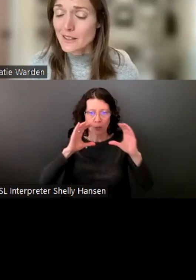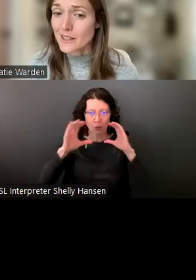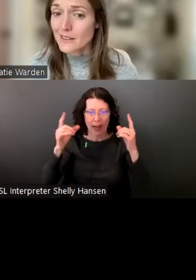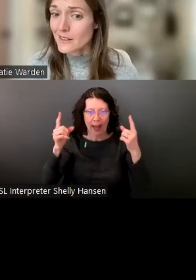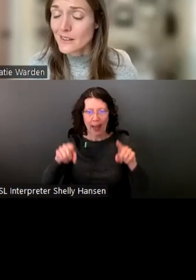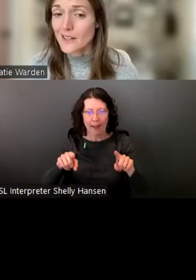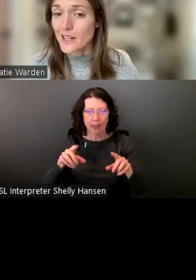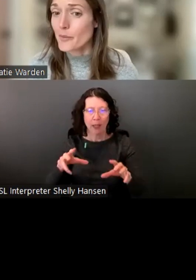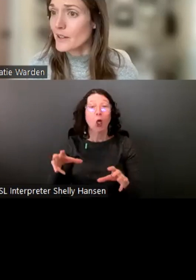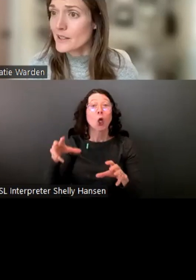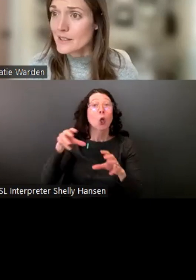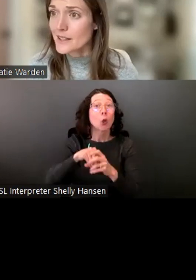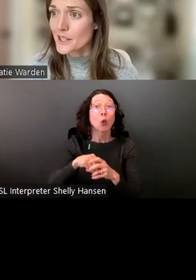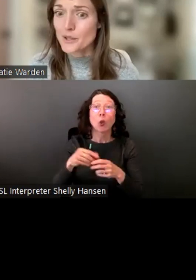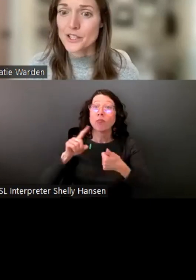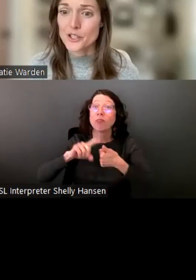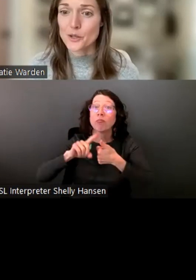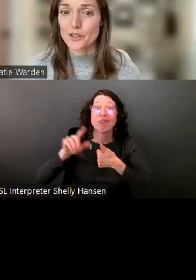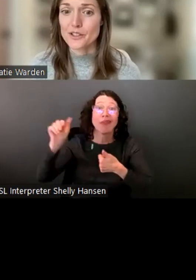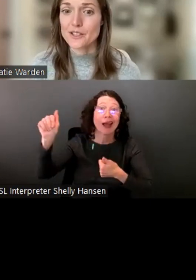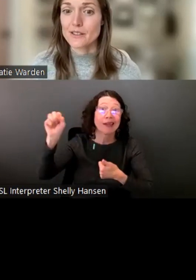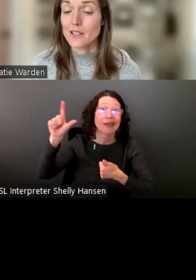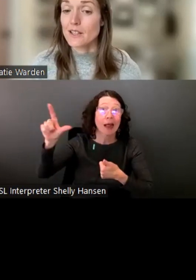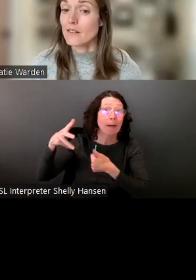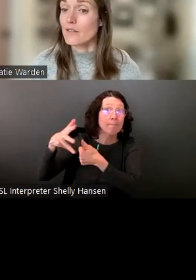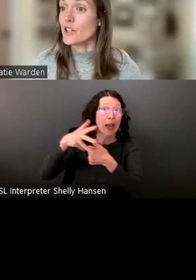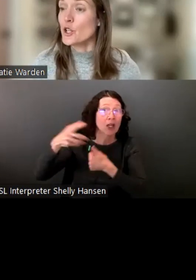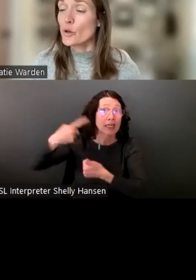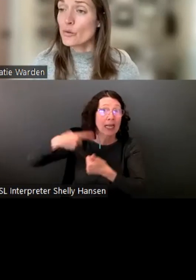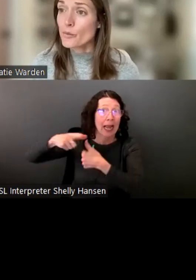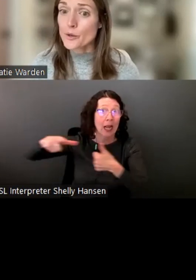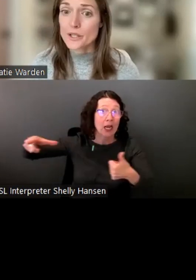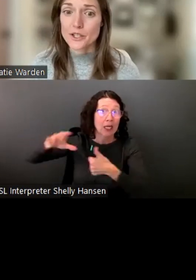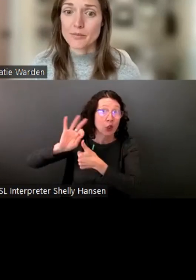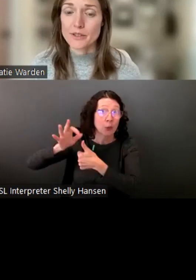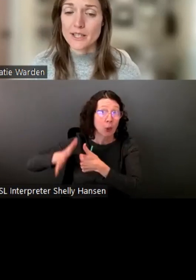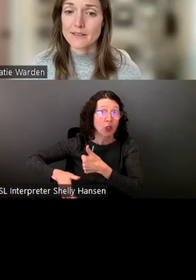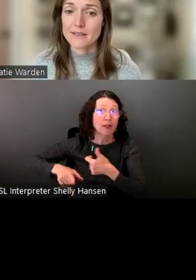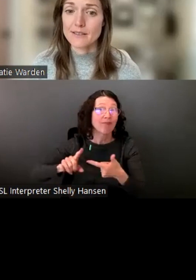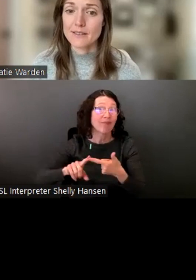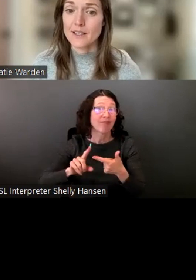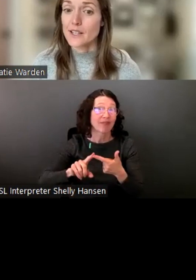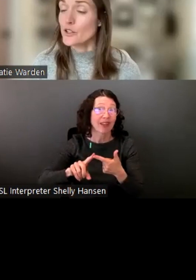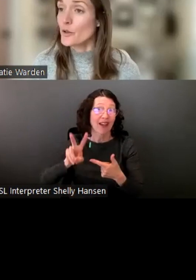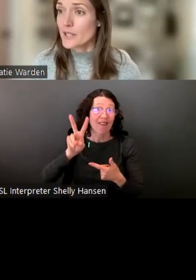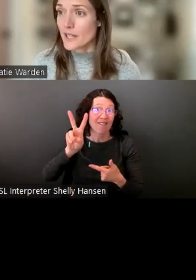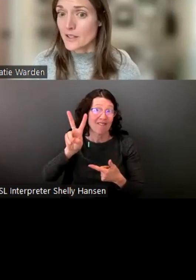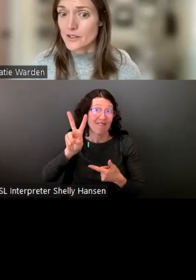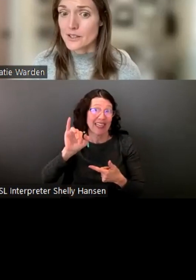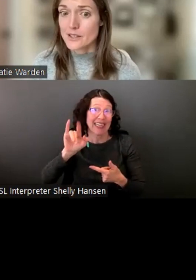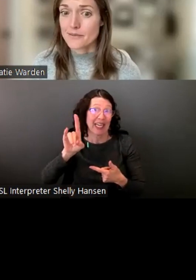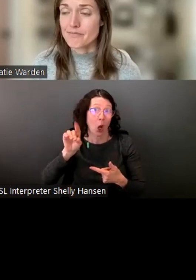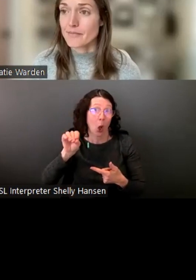like American sign language interpreters, video, remote interpreting, note-takers,